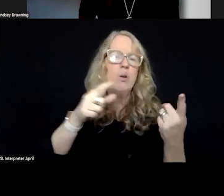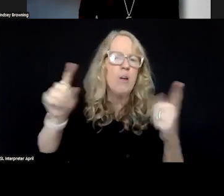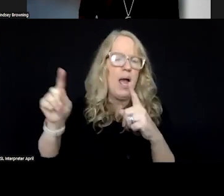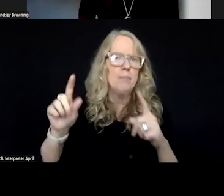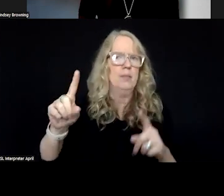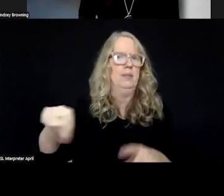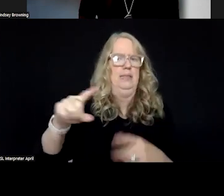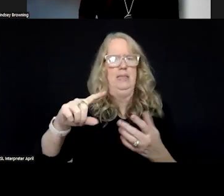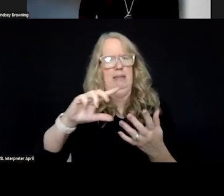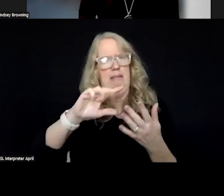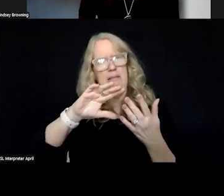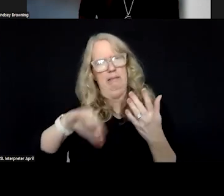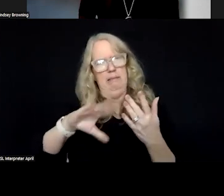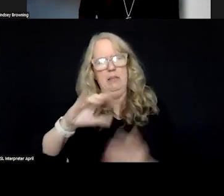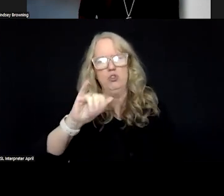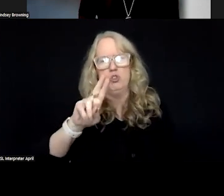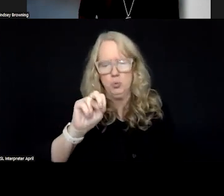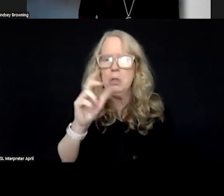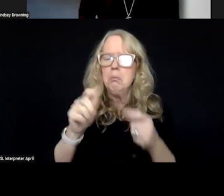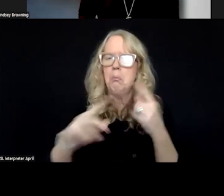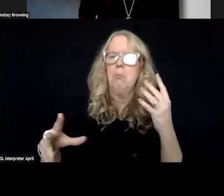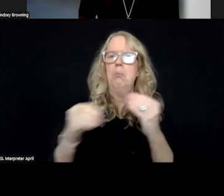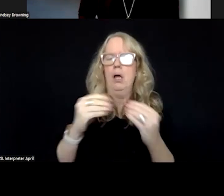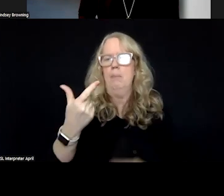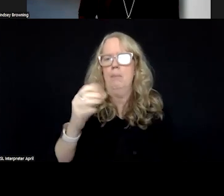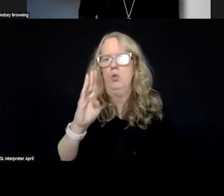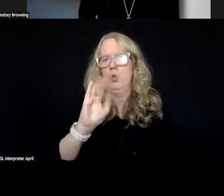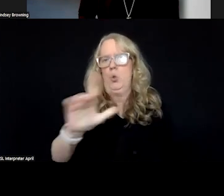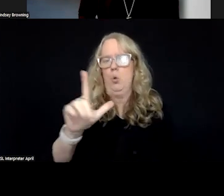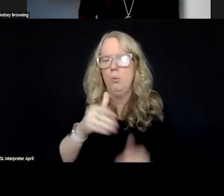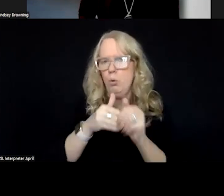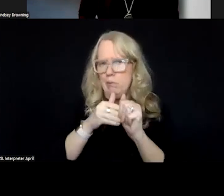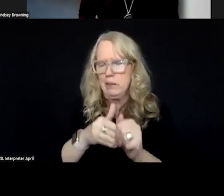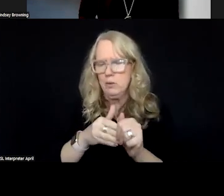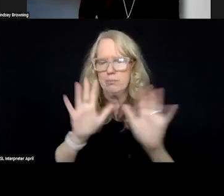JUNE, YOU CAN TACK ON THE GLOBAL LEADERSHIP -- SORRY, THE CRISIS